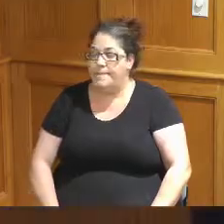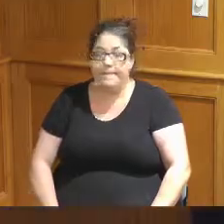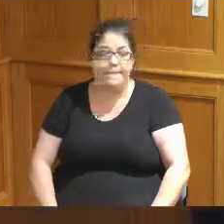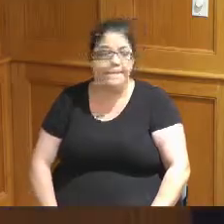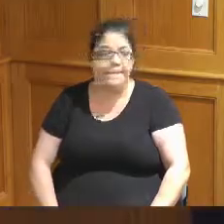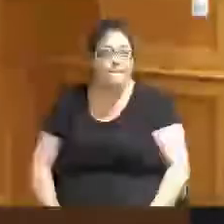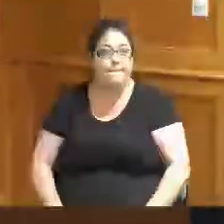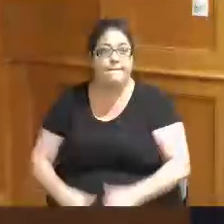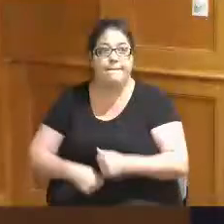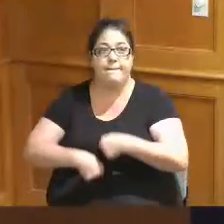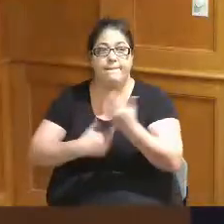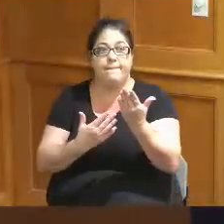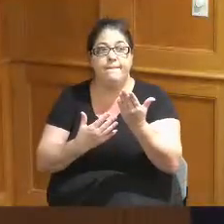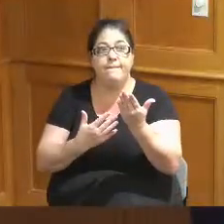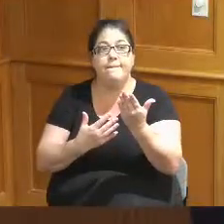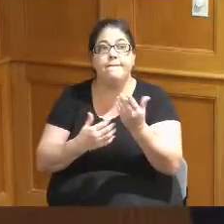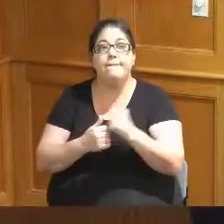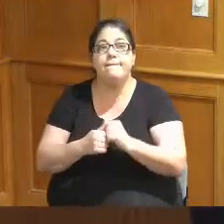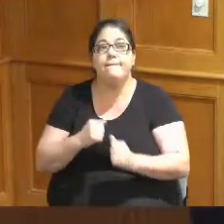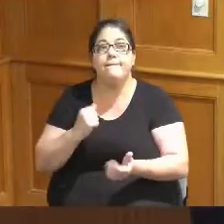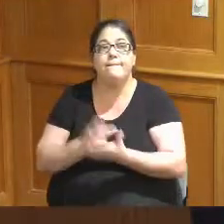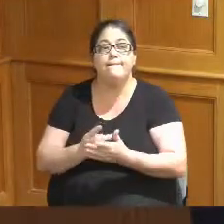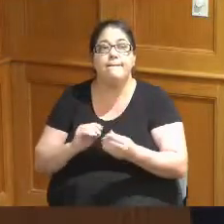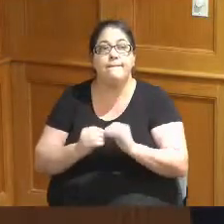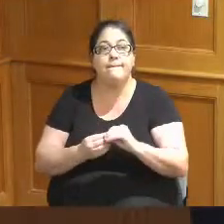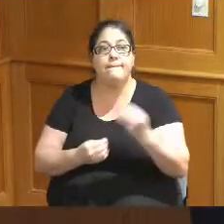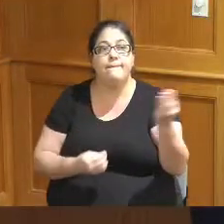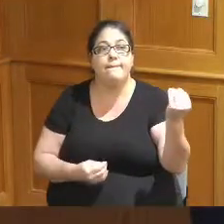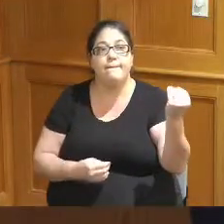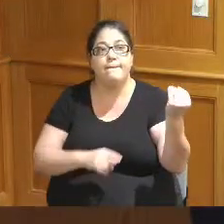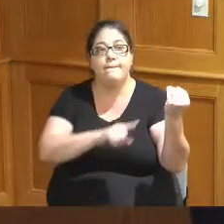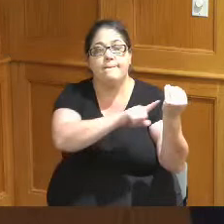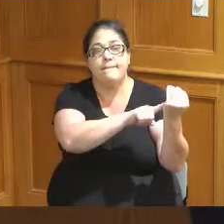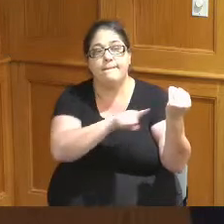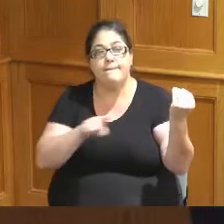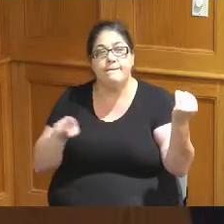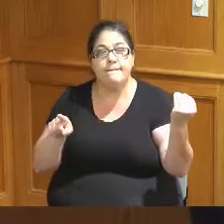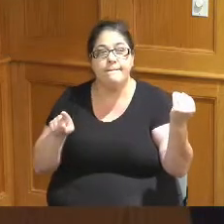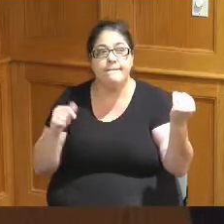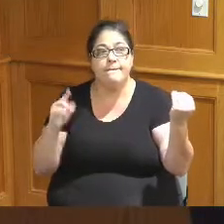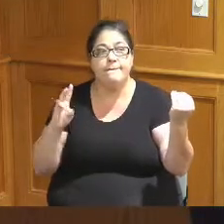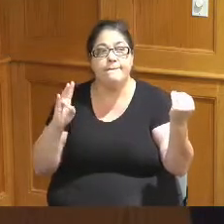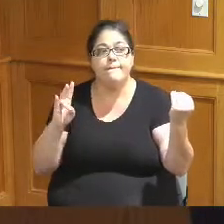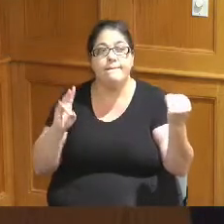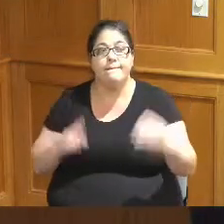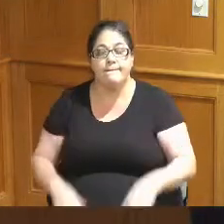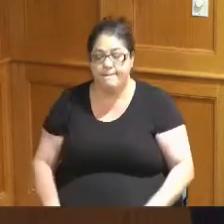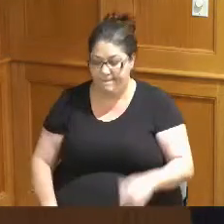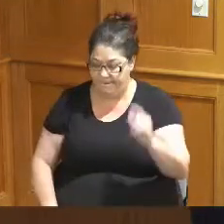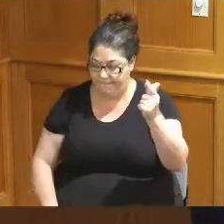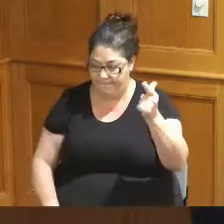our move that we approve item 14 through 17. second Commissioner